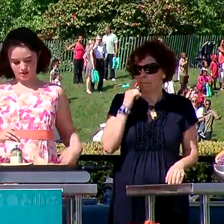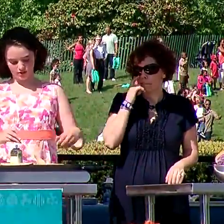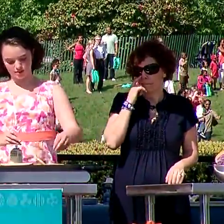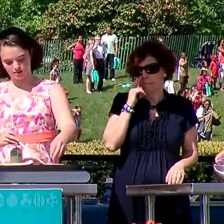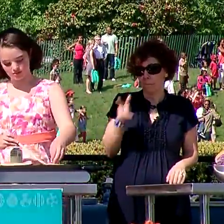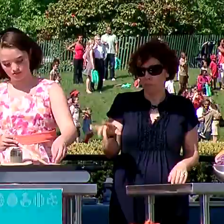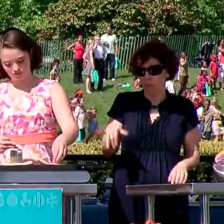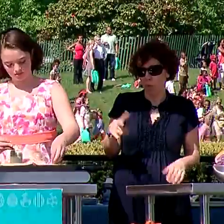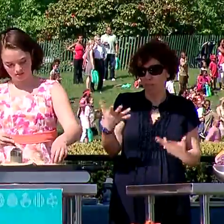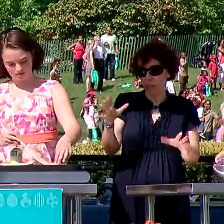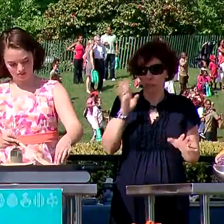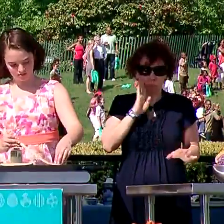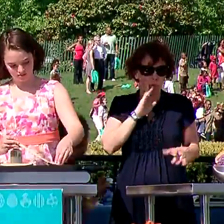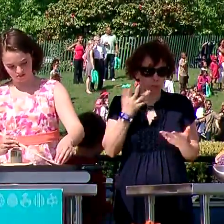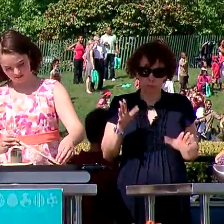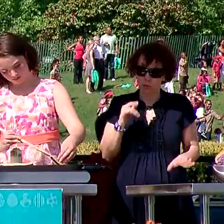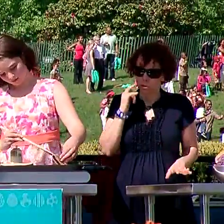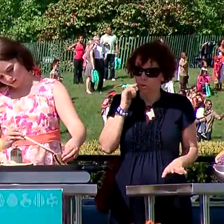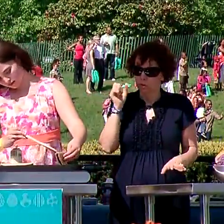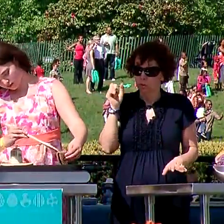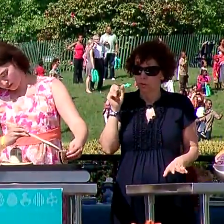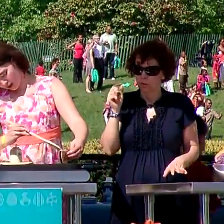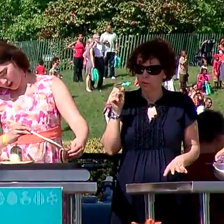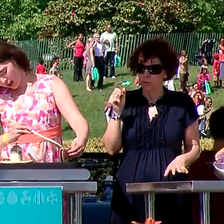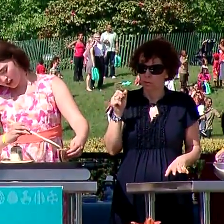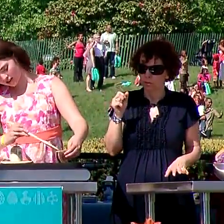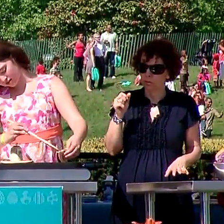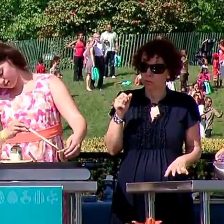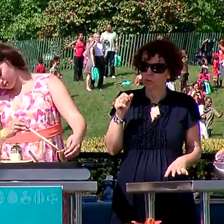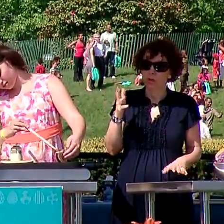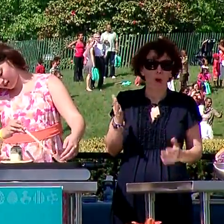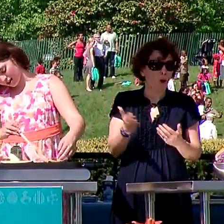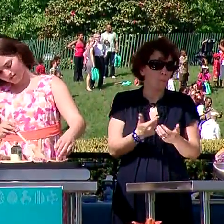Carla Hall: No, this one. Almost. Almost.